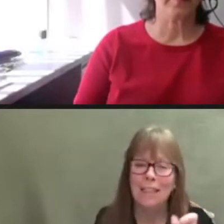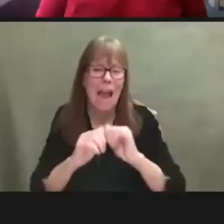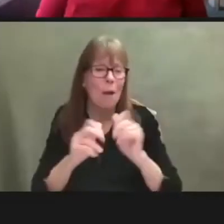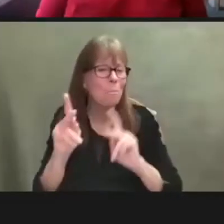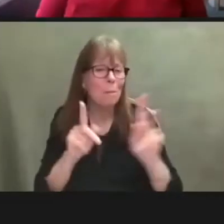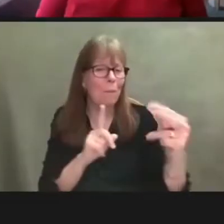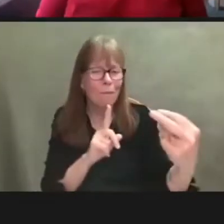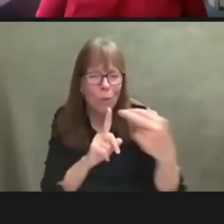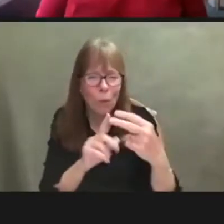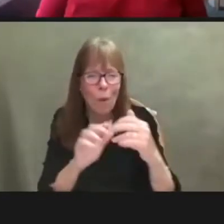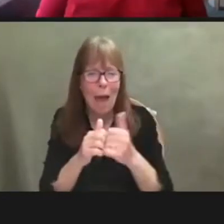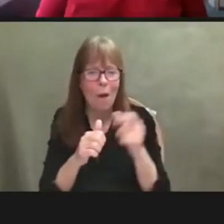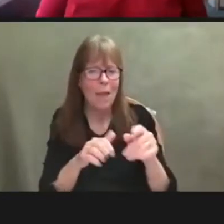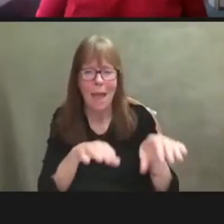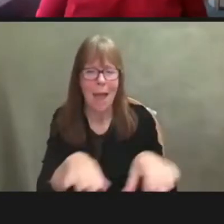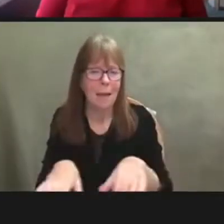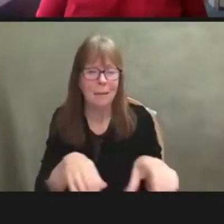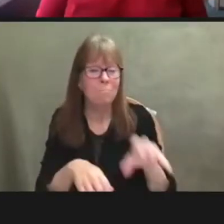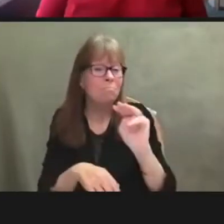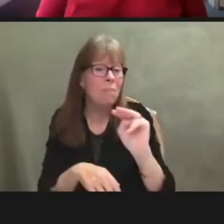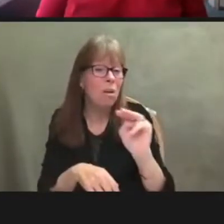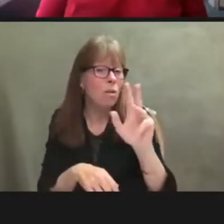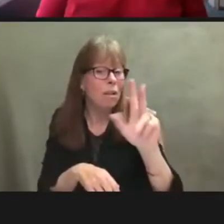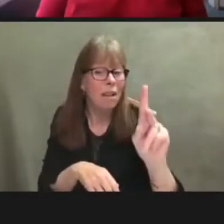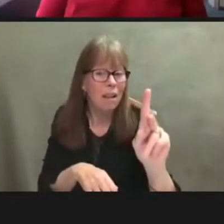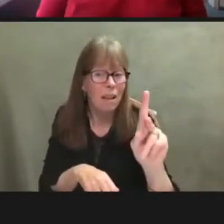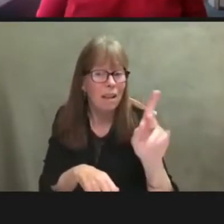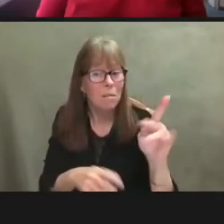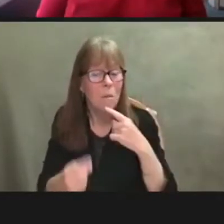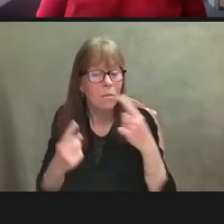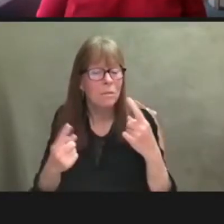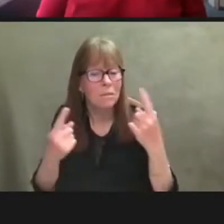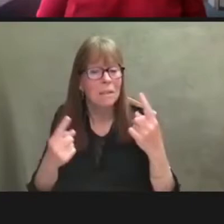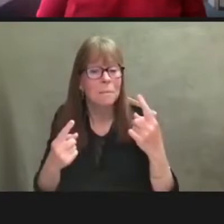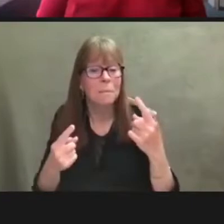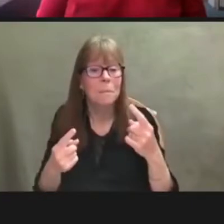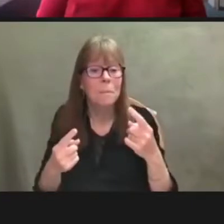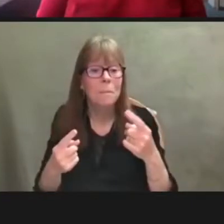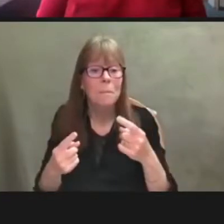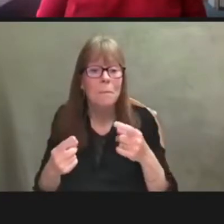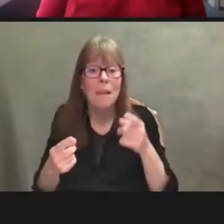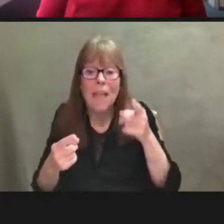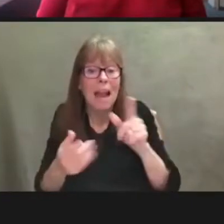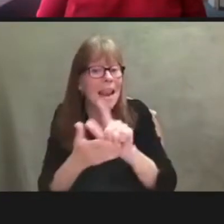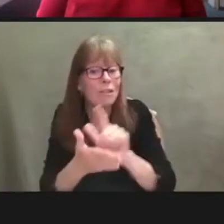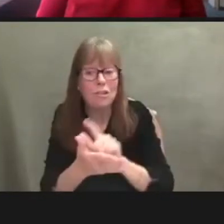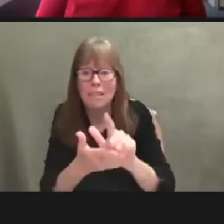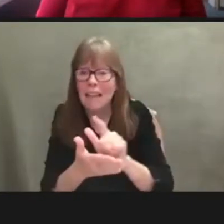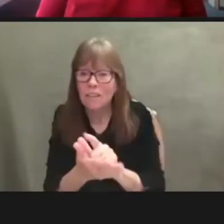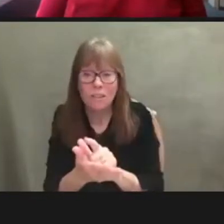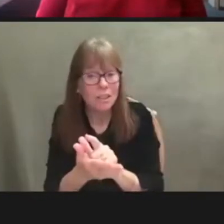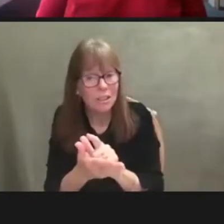Dr. Martin Luther King Jr. is—one of his famous quotes is: “Legislation cannot change